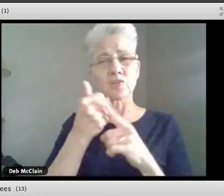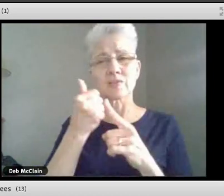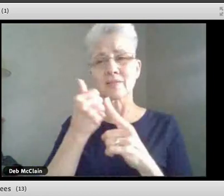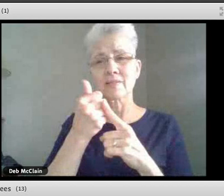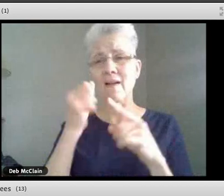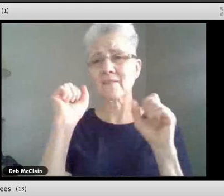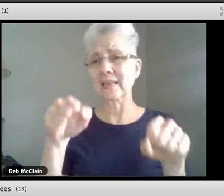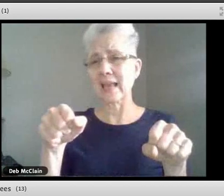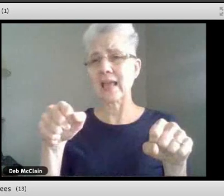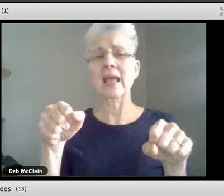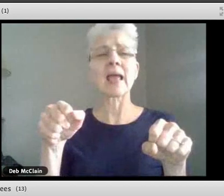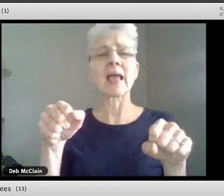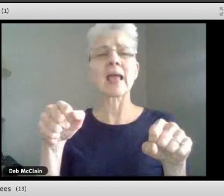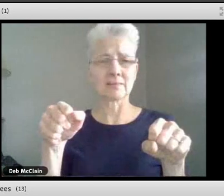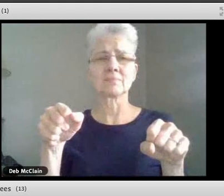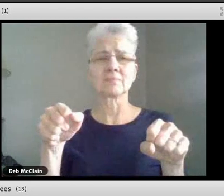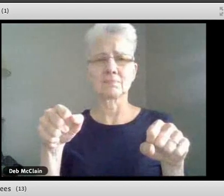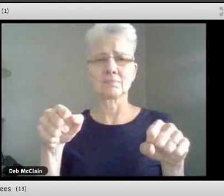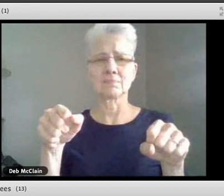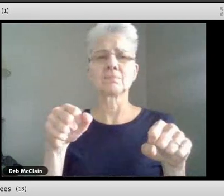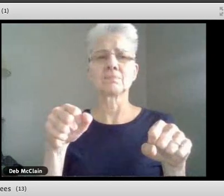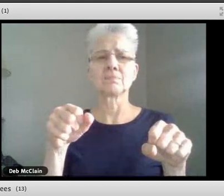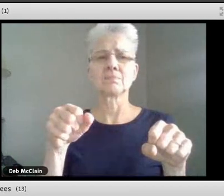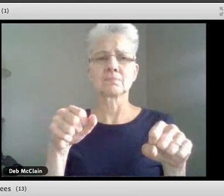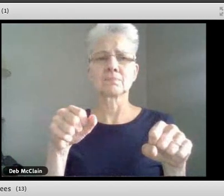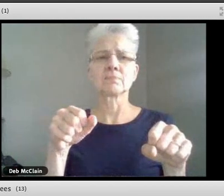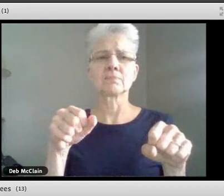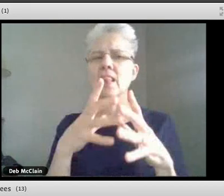There are a lot of slides here for you guys to look at later